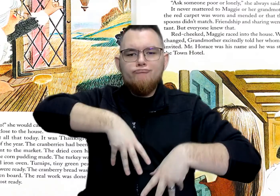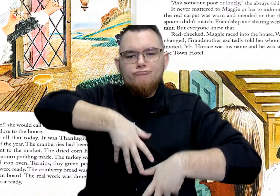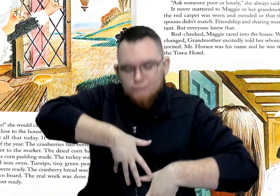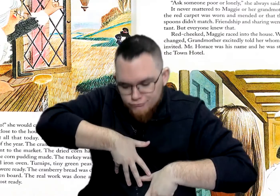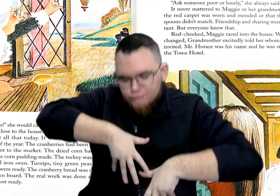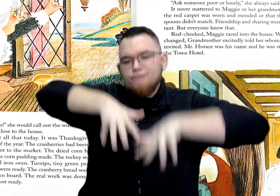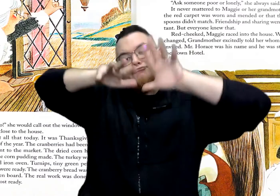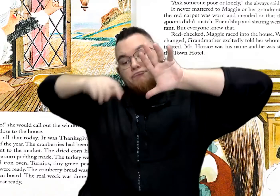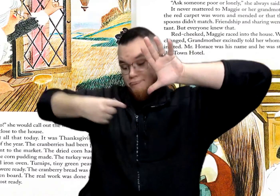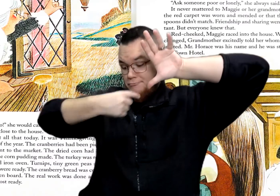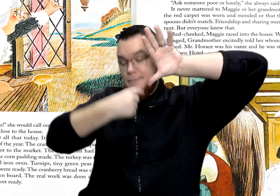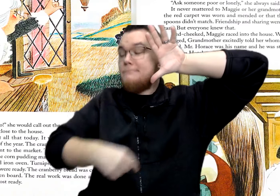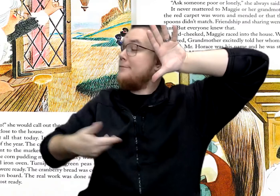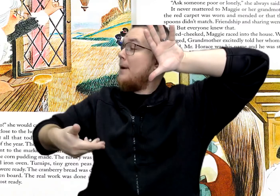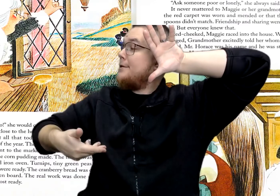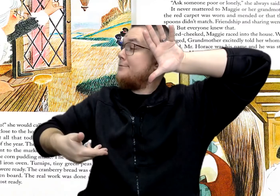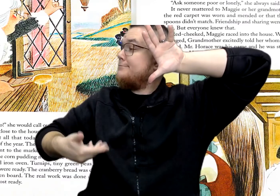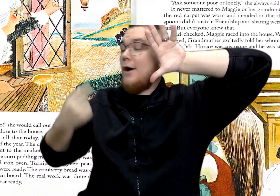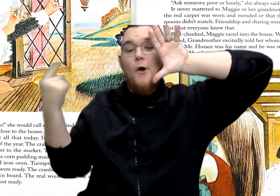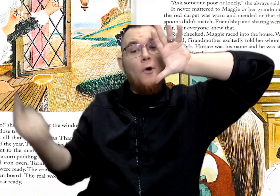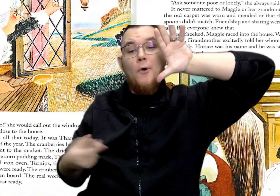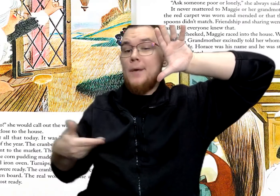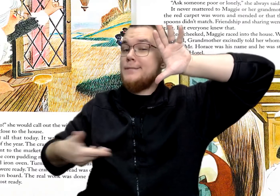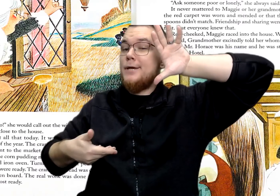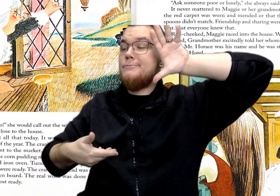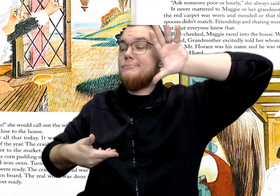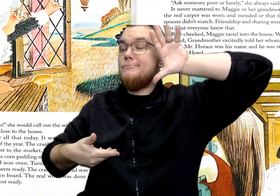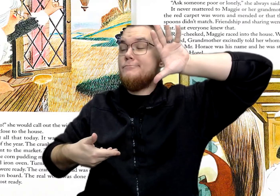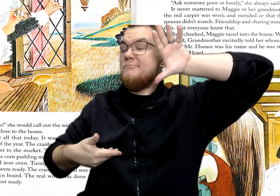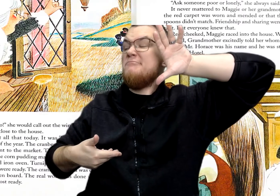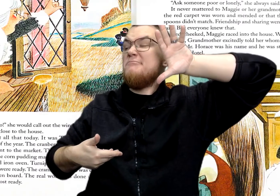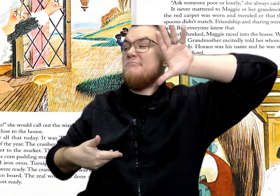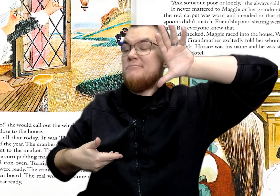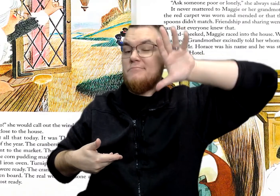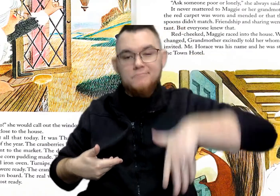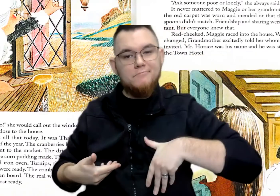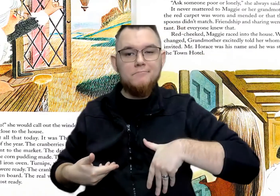“Right here where it’s always been,” he growled.